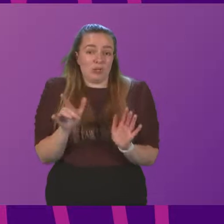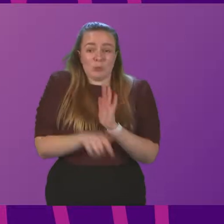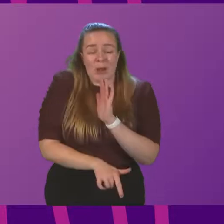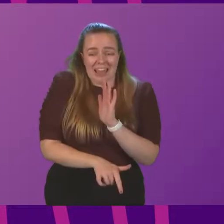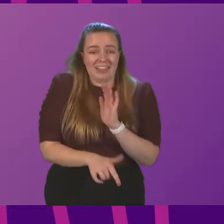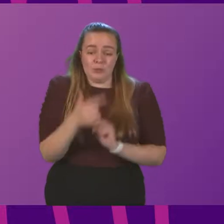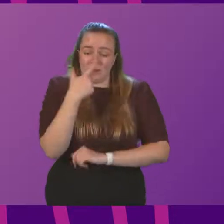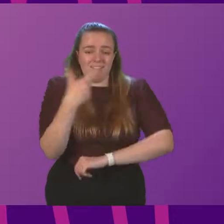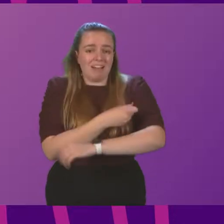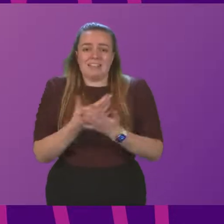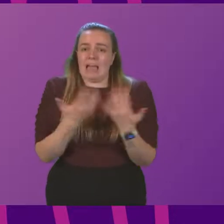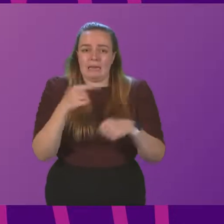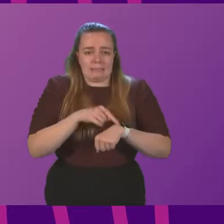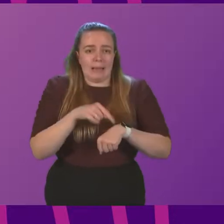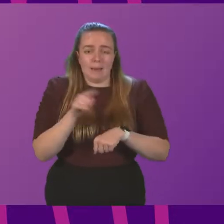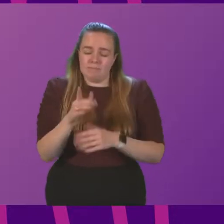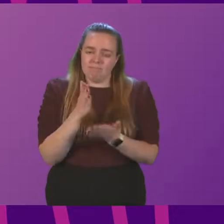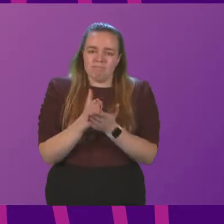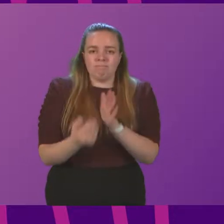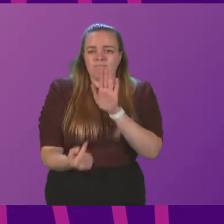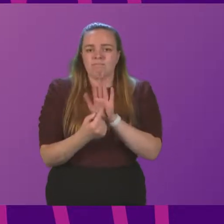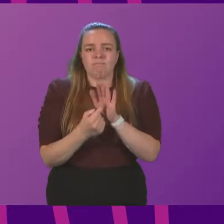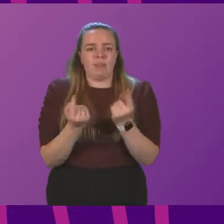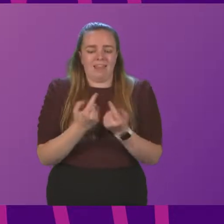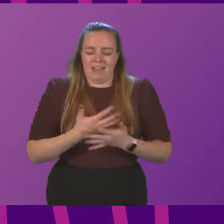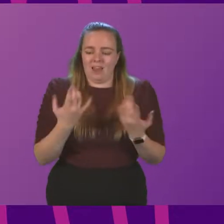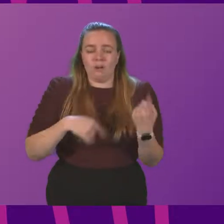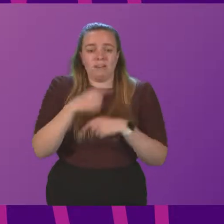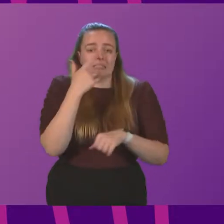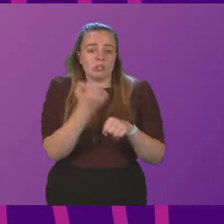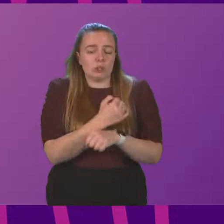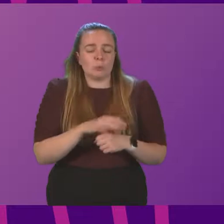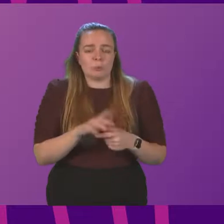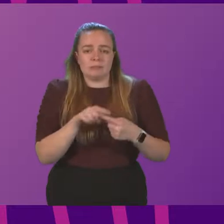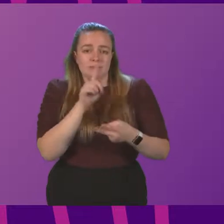remains the single most important thing that any of us can do. Secondly, please